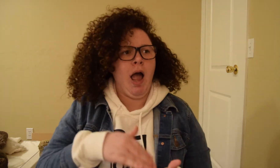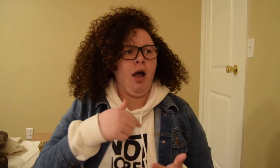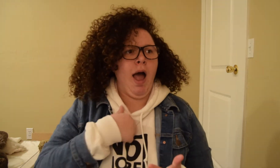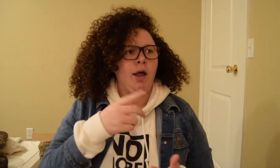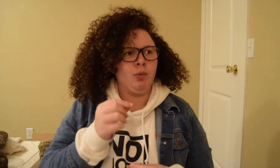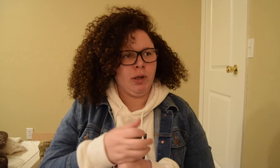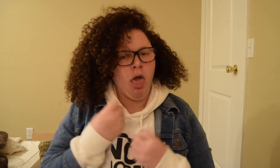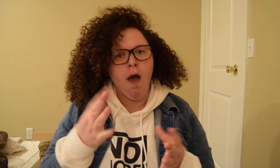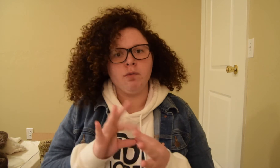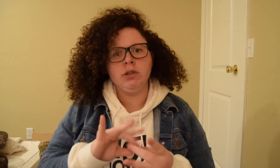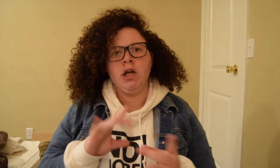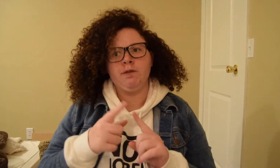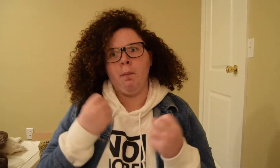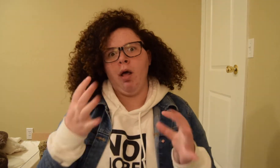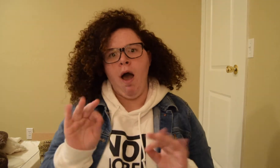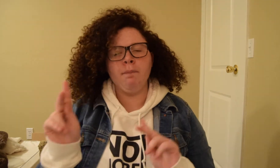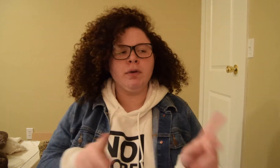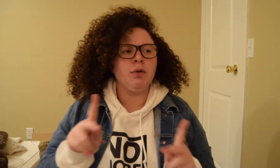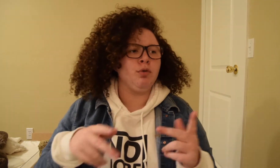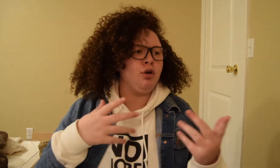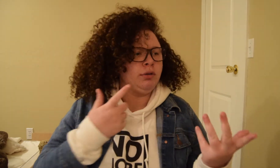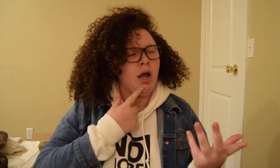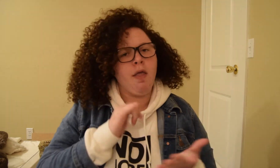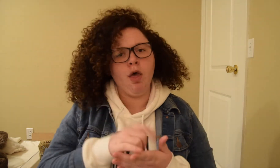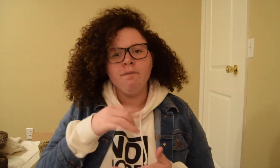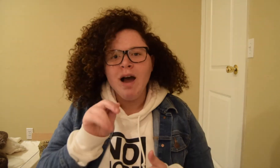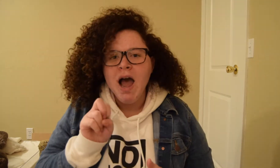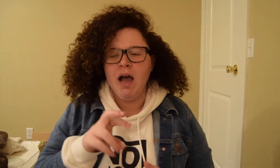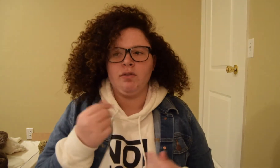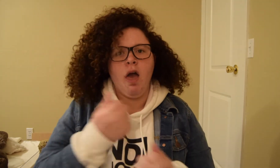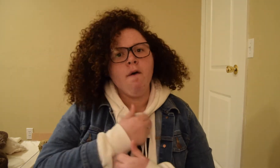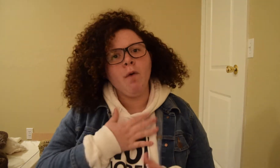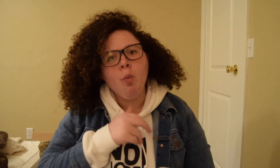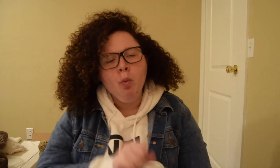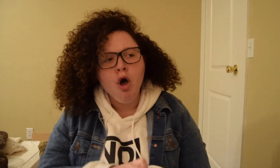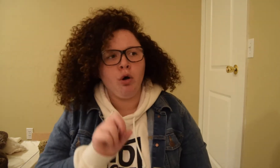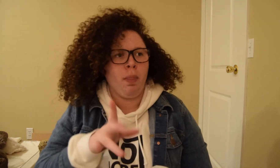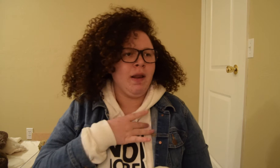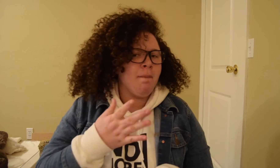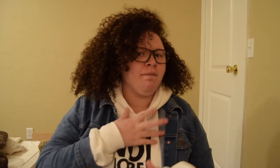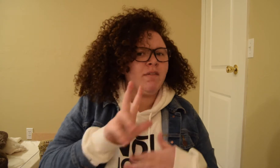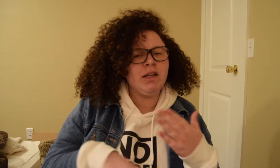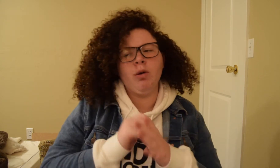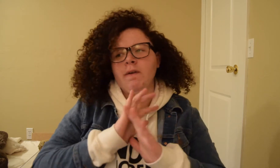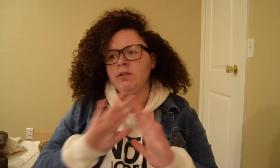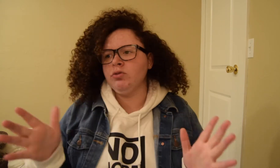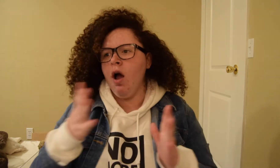Again, I do get a lot of messages from many people Saying they're a fan of what I do, they love my work, and/or they like my videos, etc